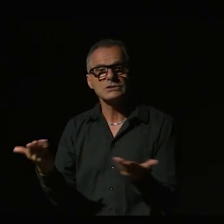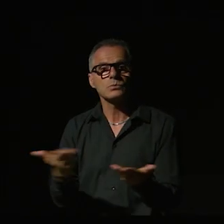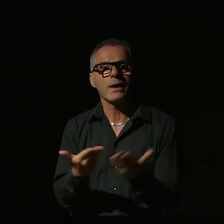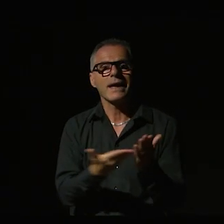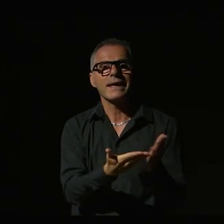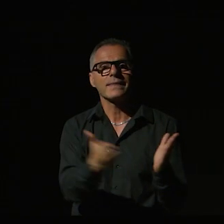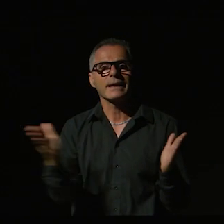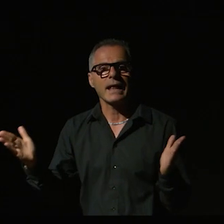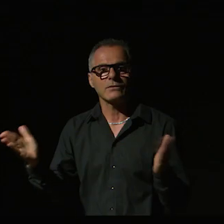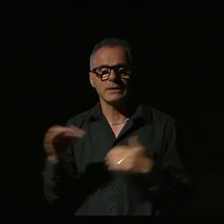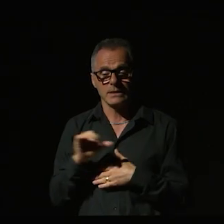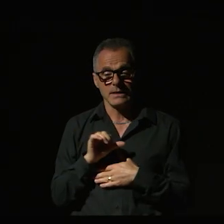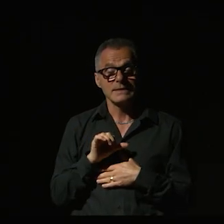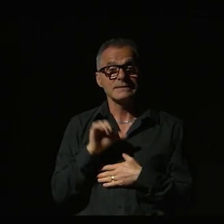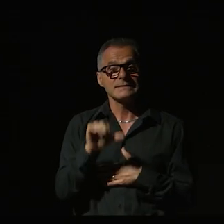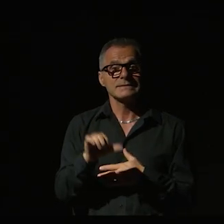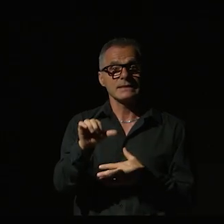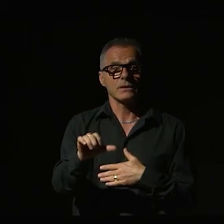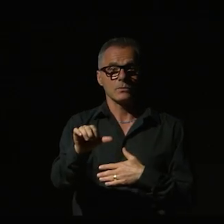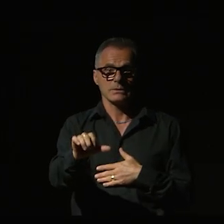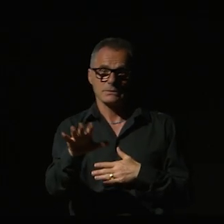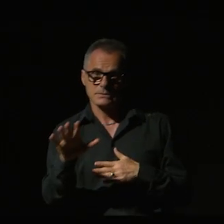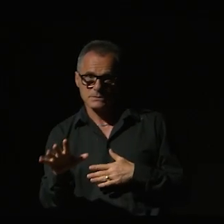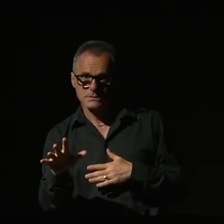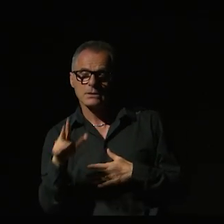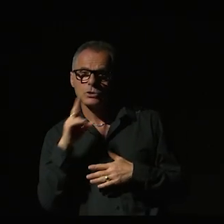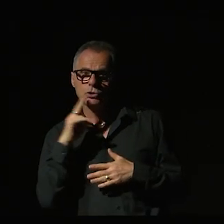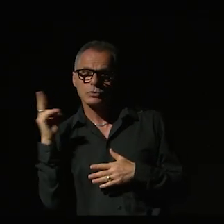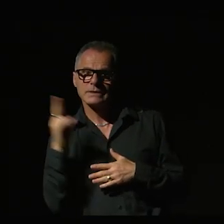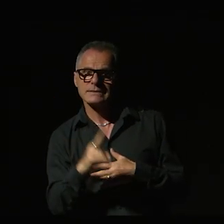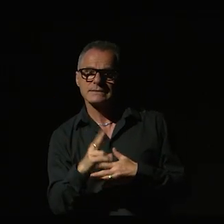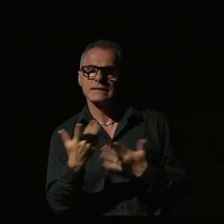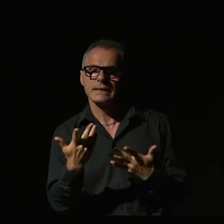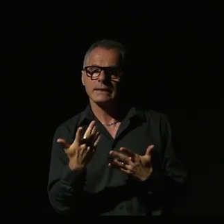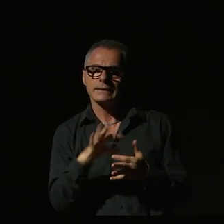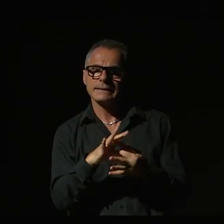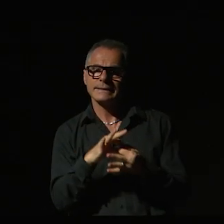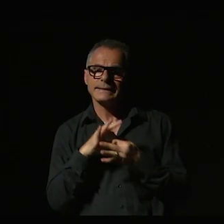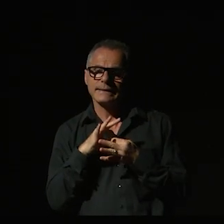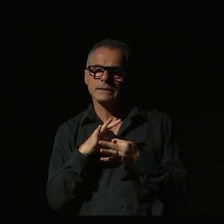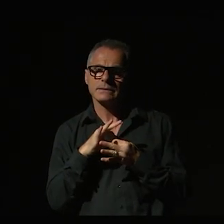The sequence is attested by inventories drawn up in 1640 and 1642.